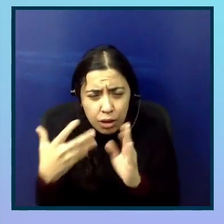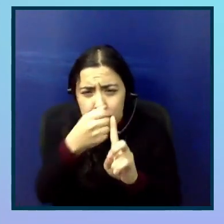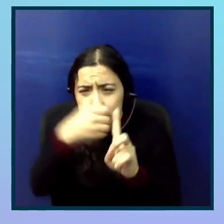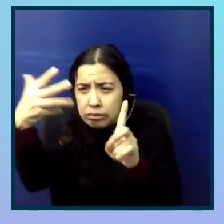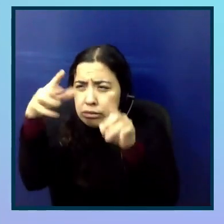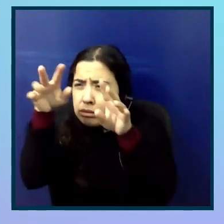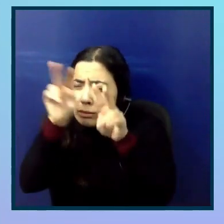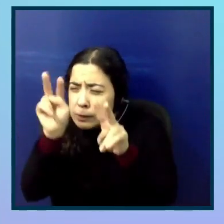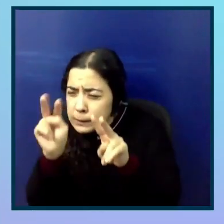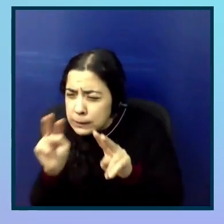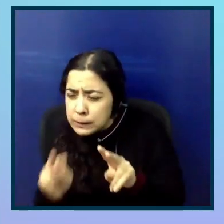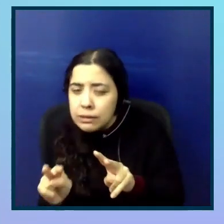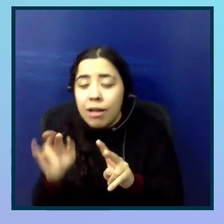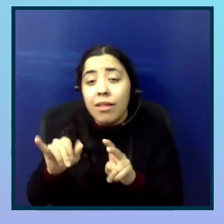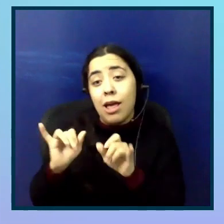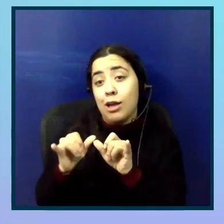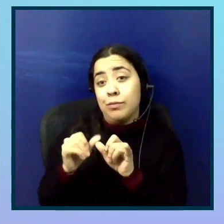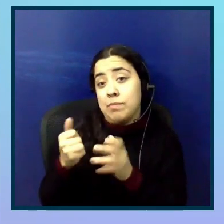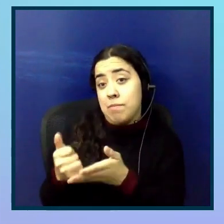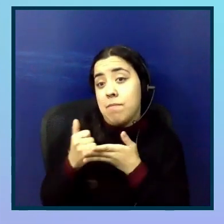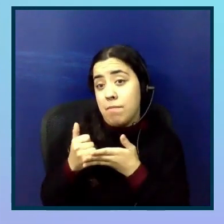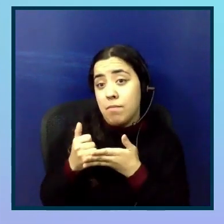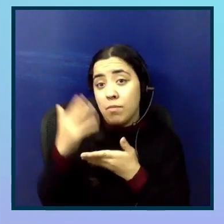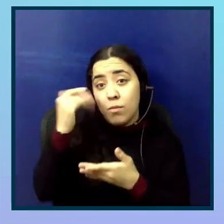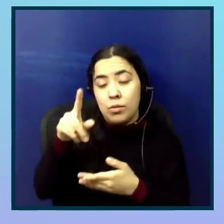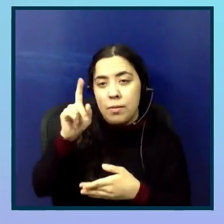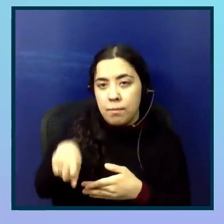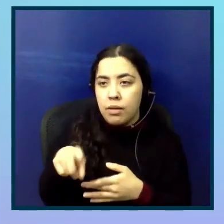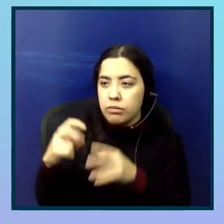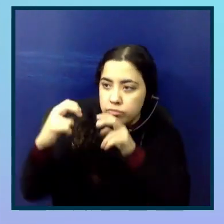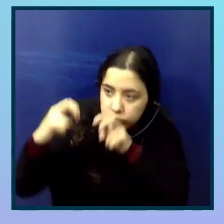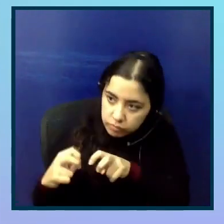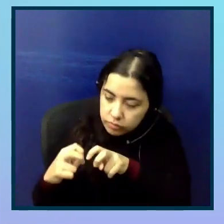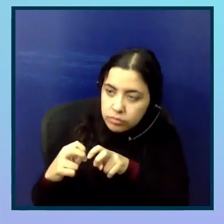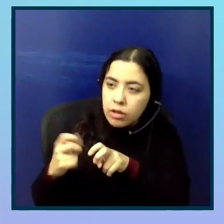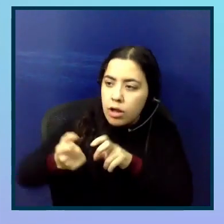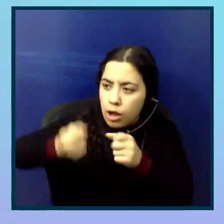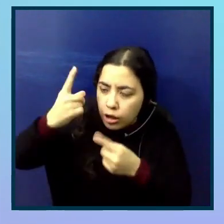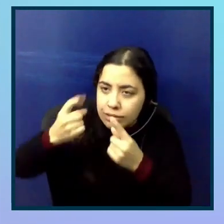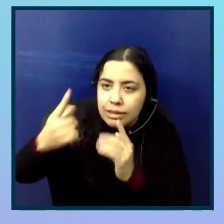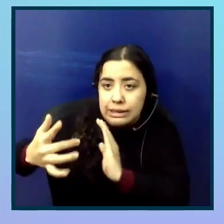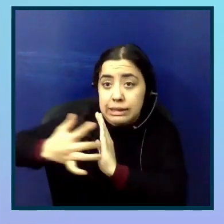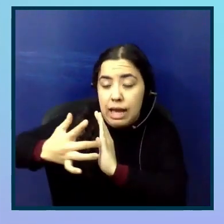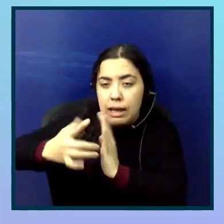This is where engineering is really helpful as well 'cause you need to actually sit with them and understand what it means technically.